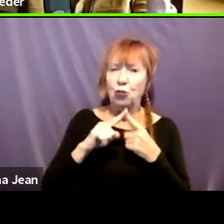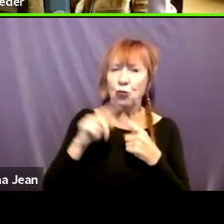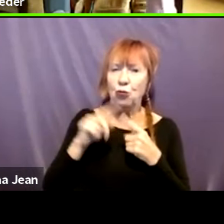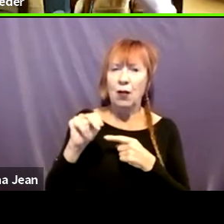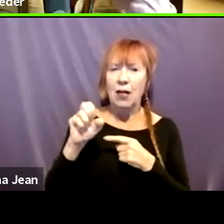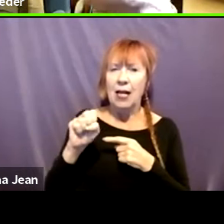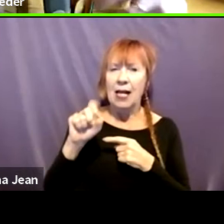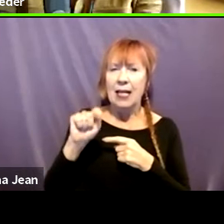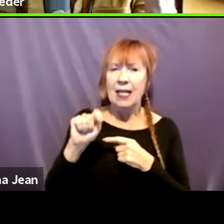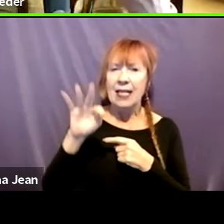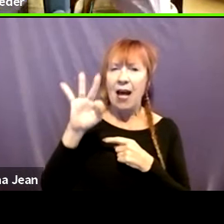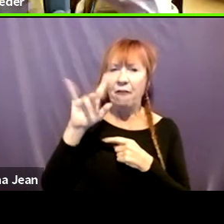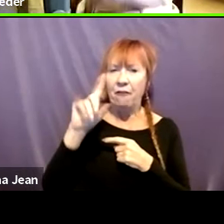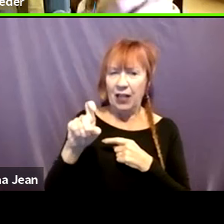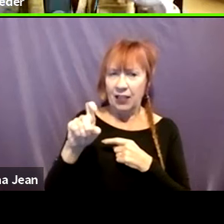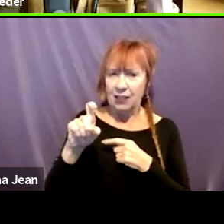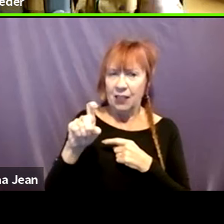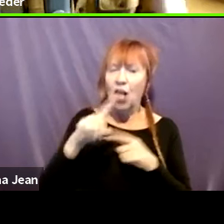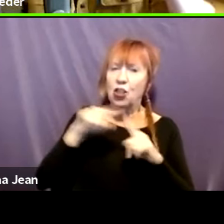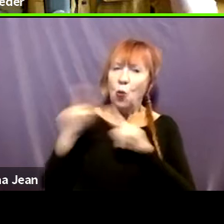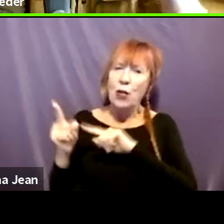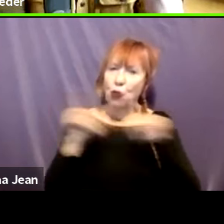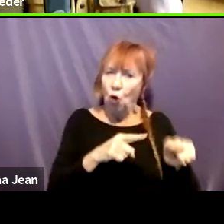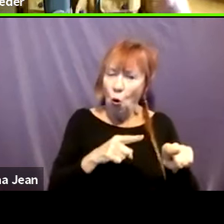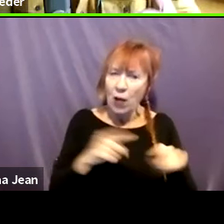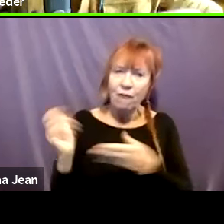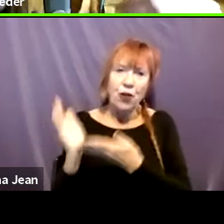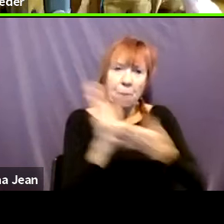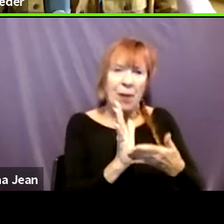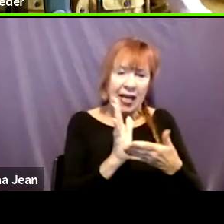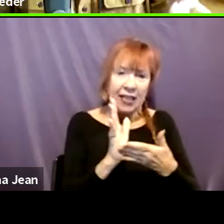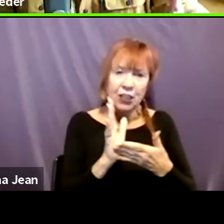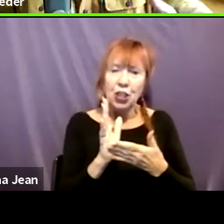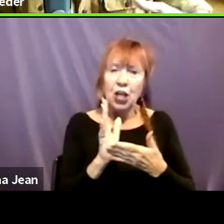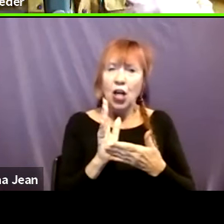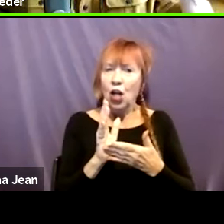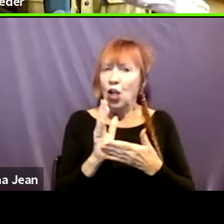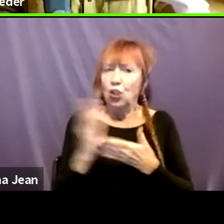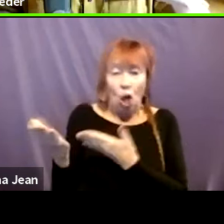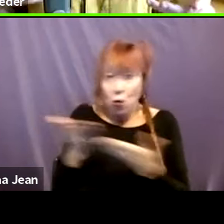or is everybody, like when you're coming in, are you just saying like, "Here's the tone, here are the jokes", things like that,